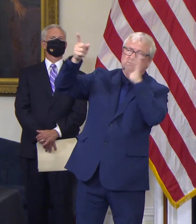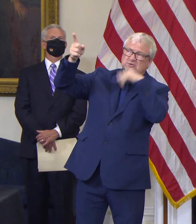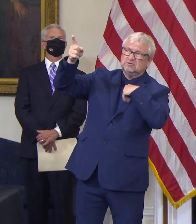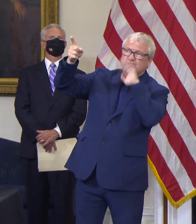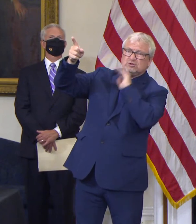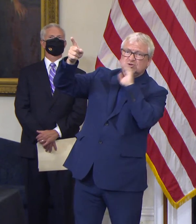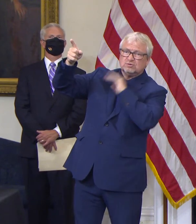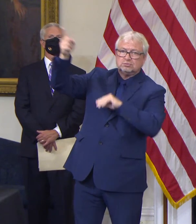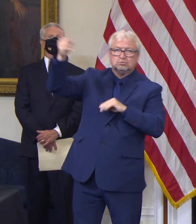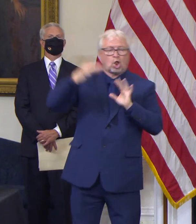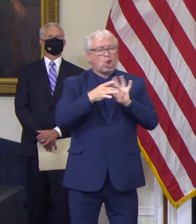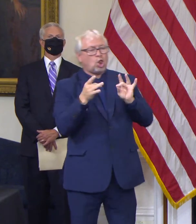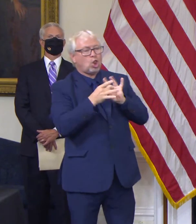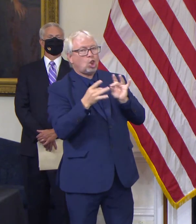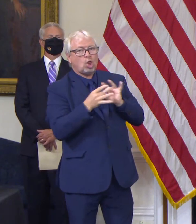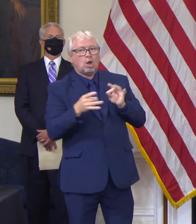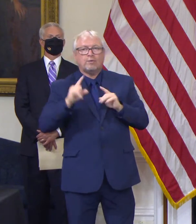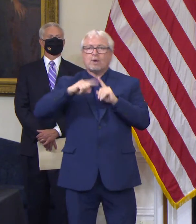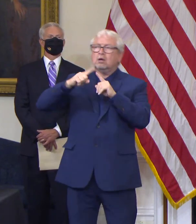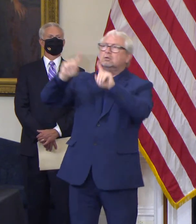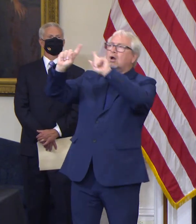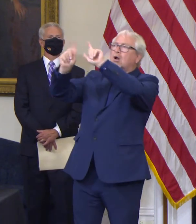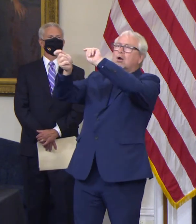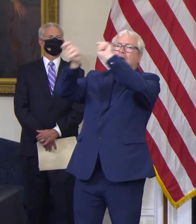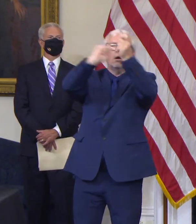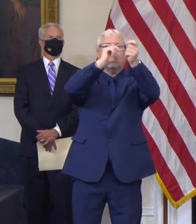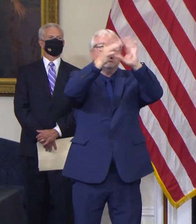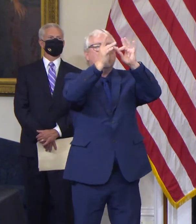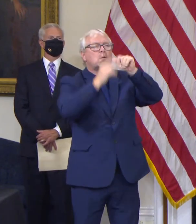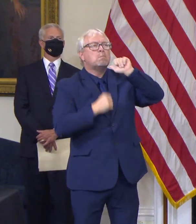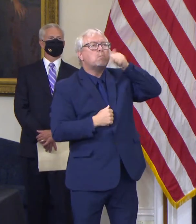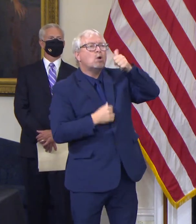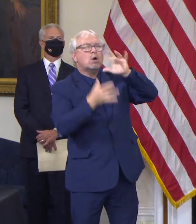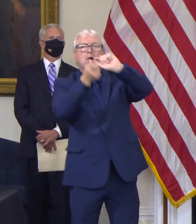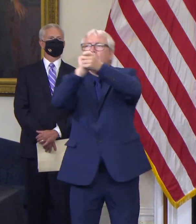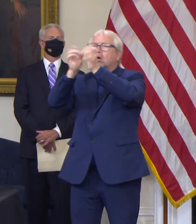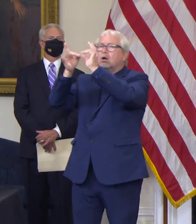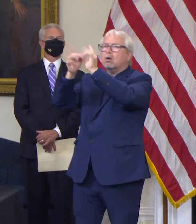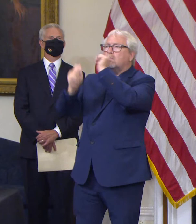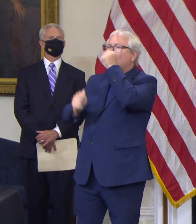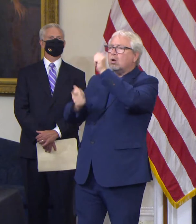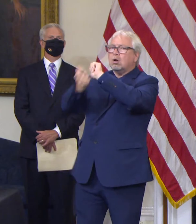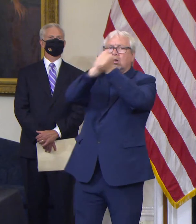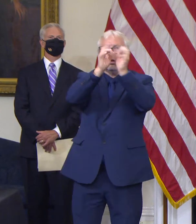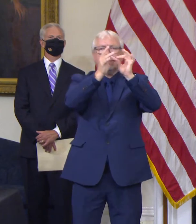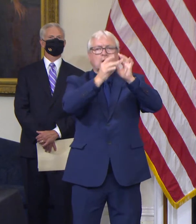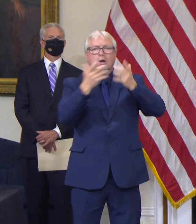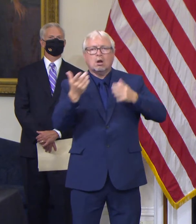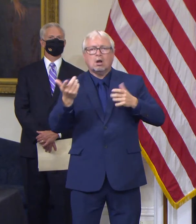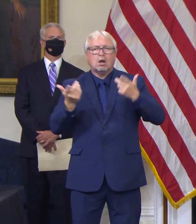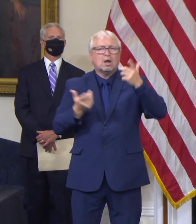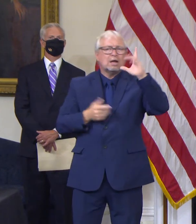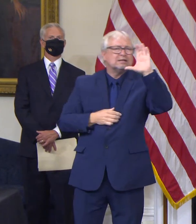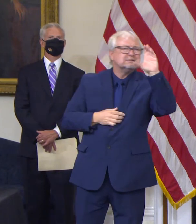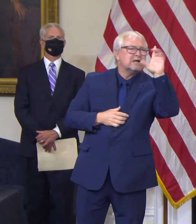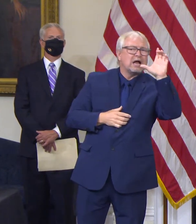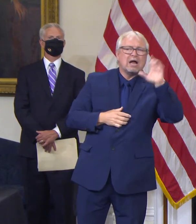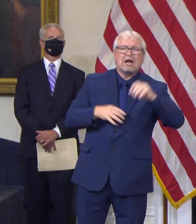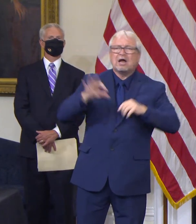They'll say one thing one day and the complete opposite the They give conflicting information, both the White House and CDC and FDA. It is constantly changing.